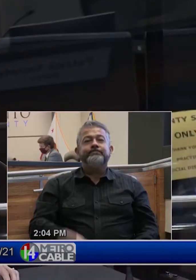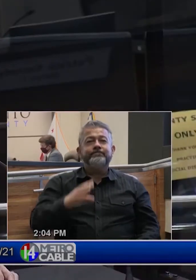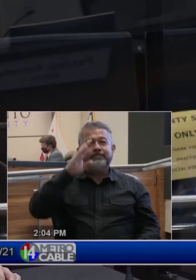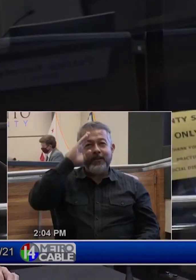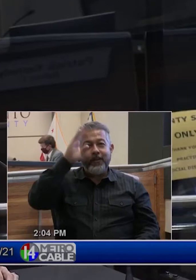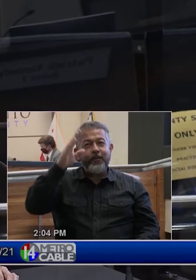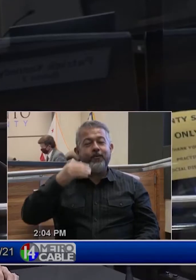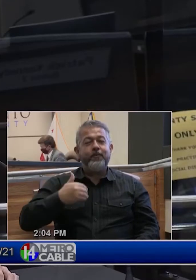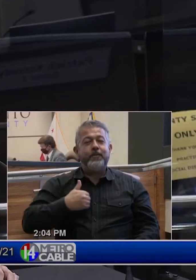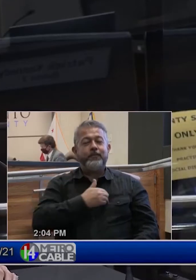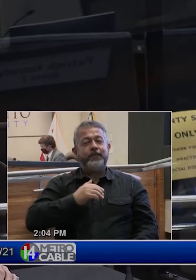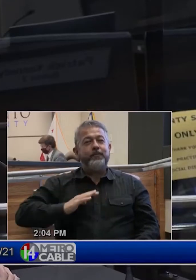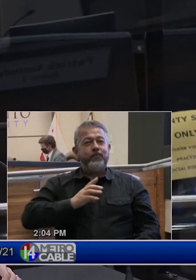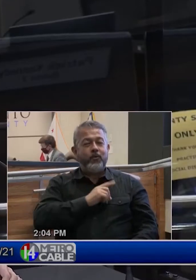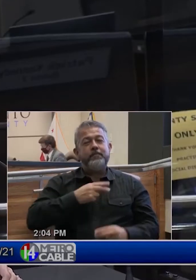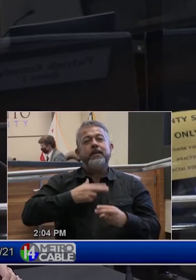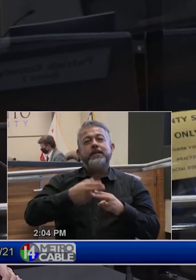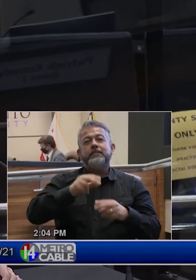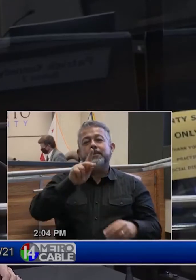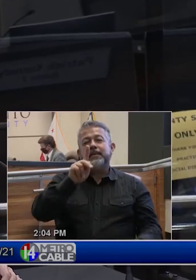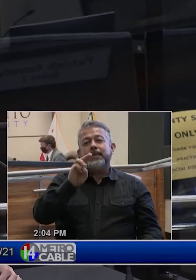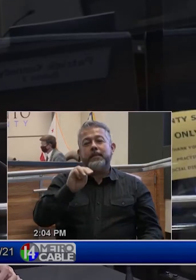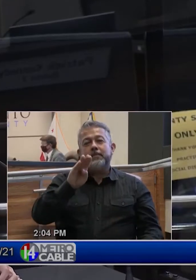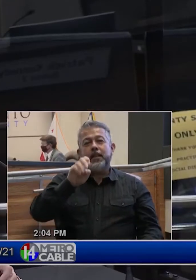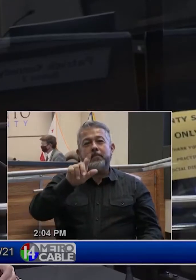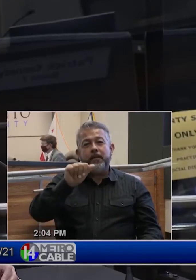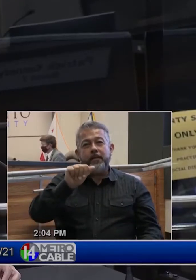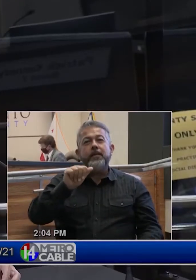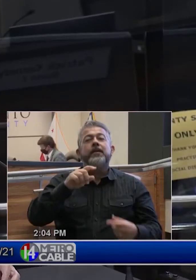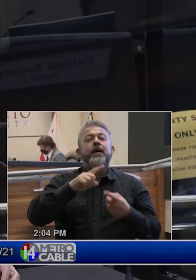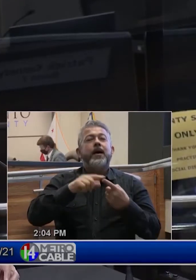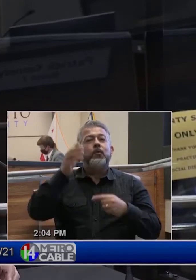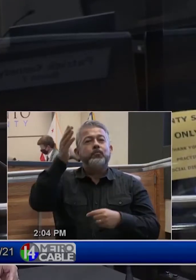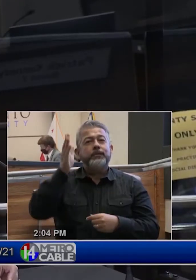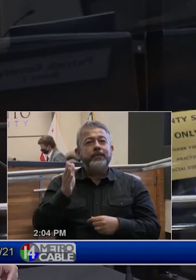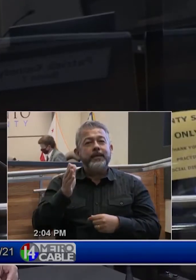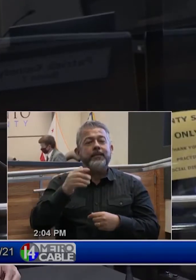IF AFTERNOON, MEMBERS OF THE BOARD, I'M KEN NAVA AND WILL BE